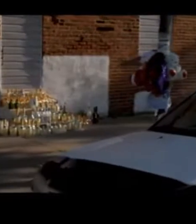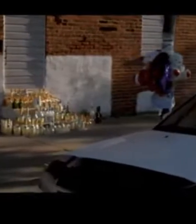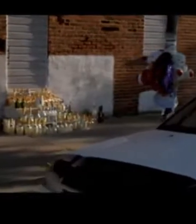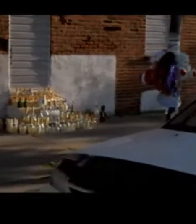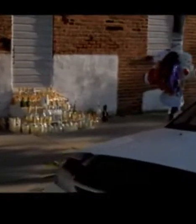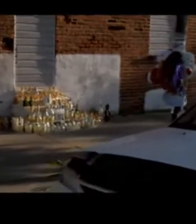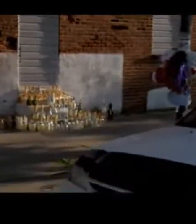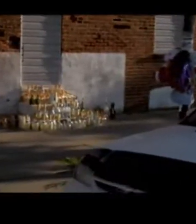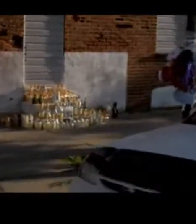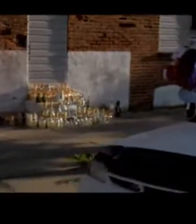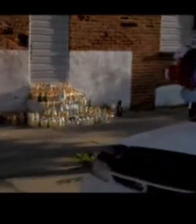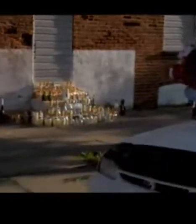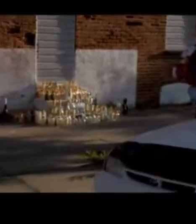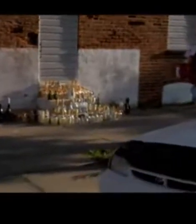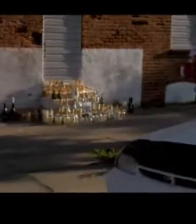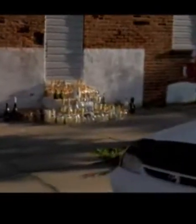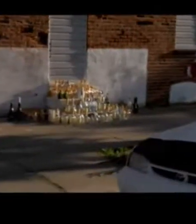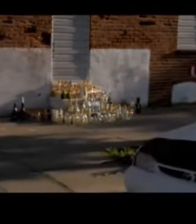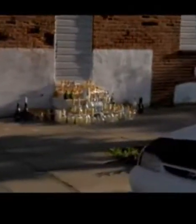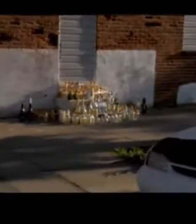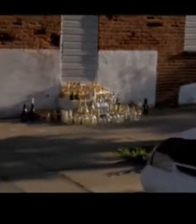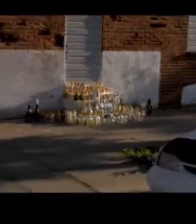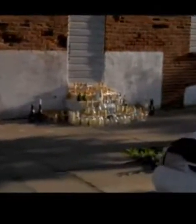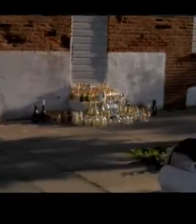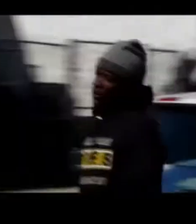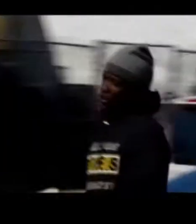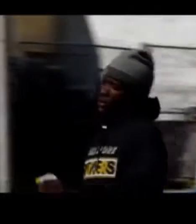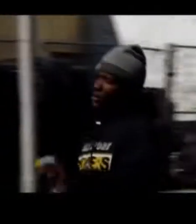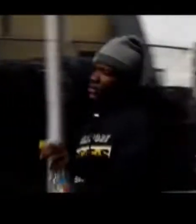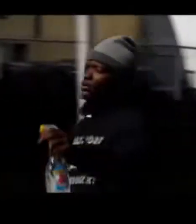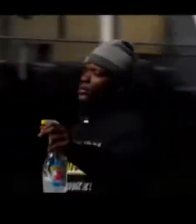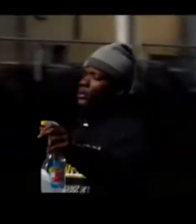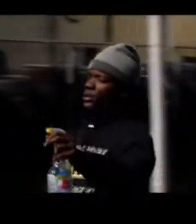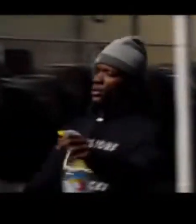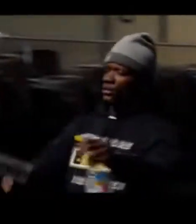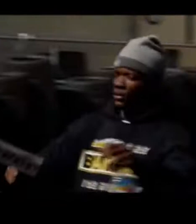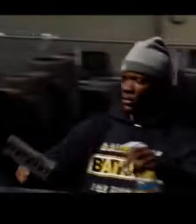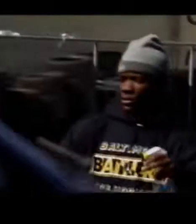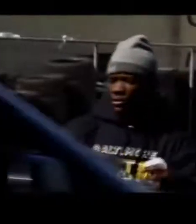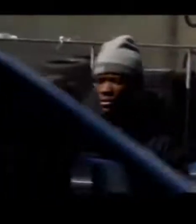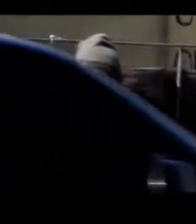die i know a lot of homeboys and friends and family that is dead